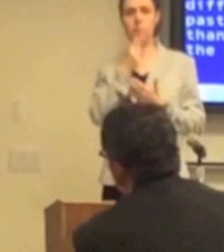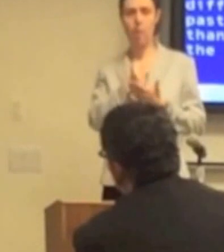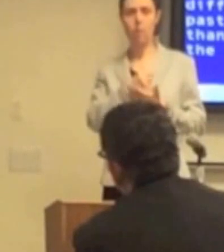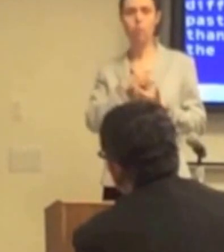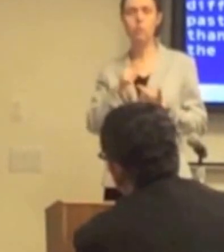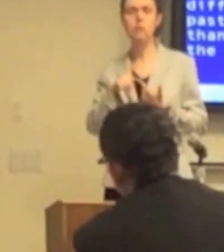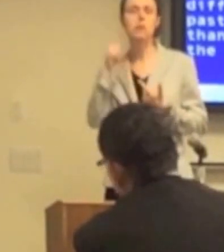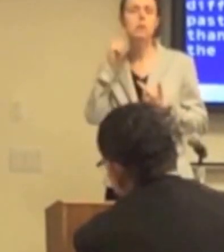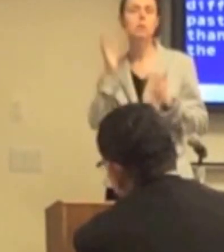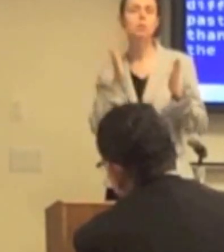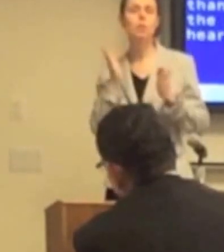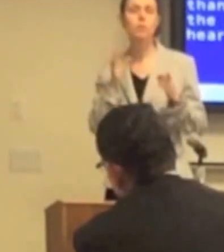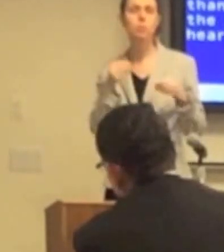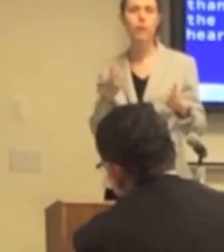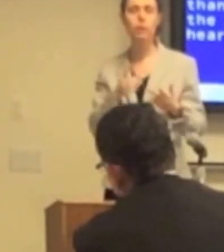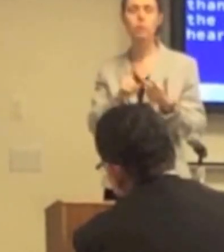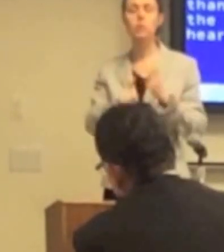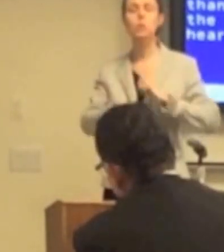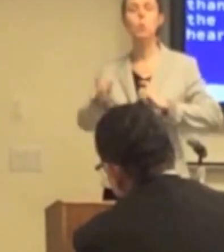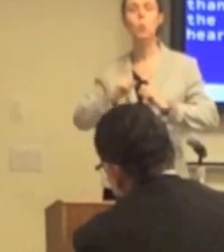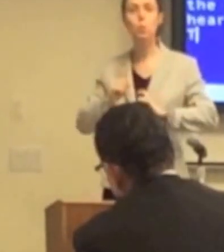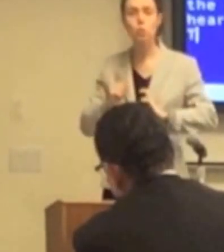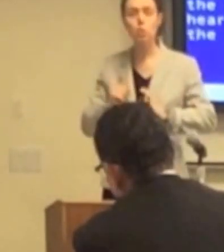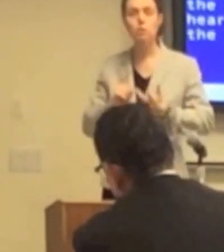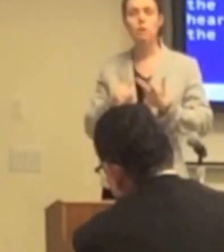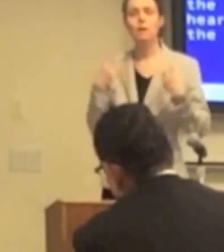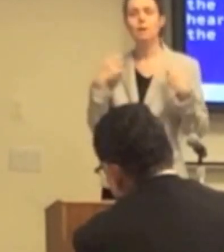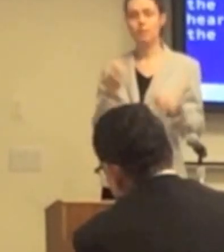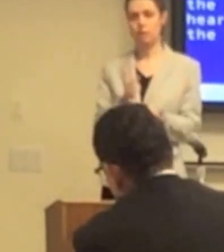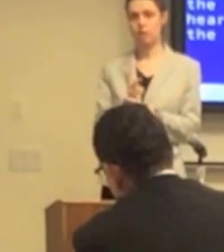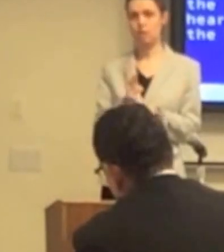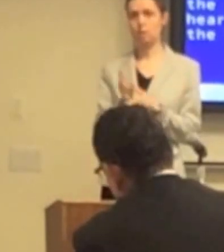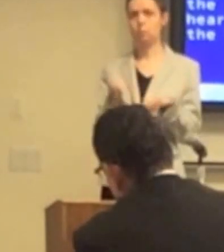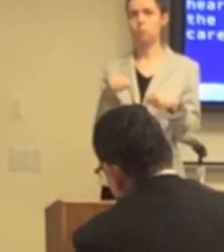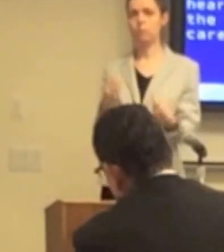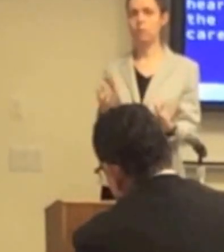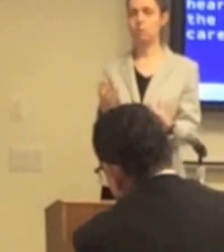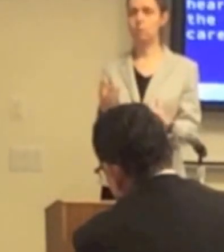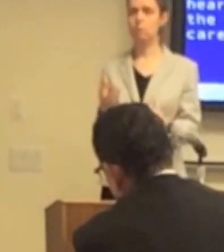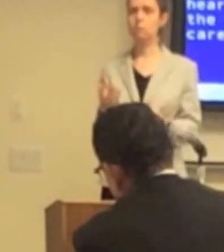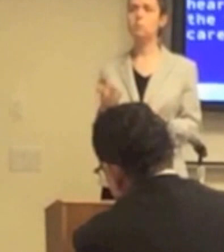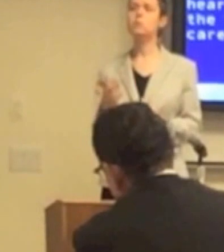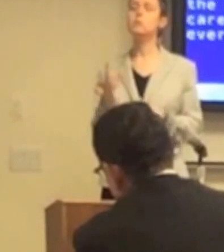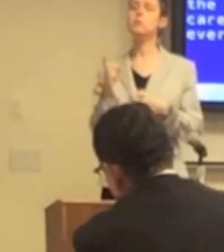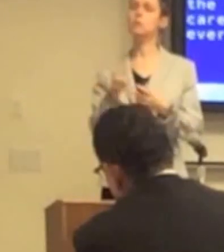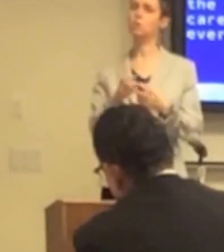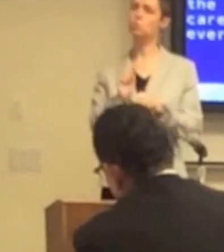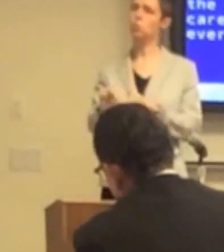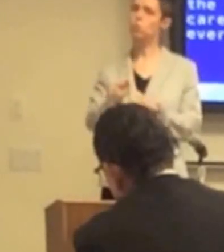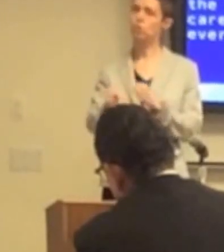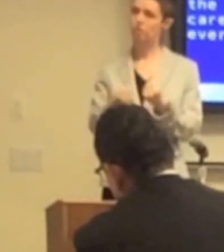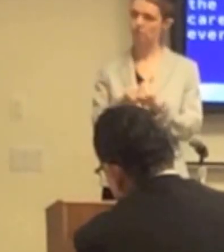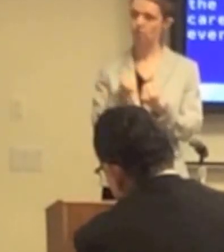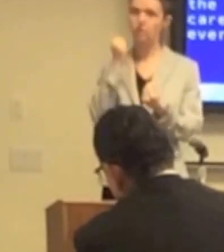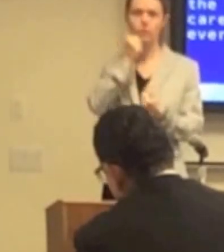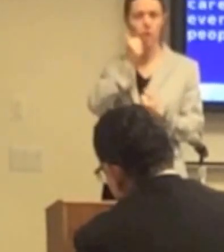providers, the donors and the health care providers that work every day to advocate for people like me.